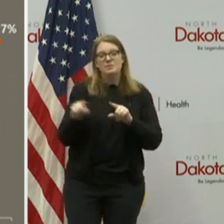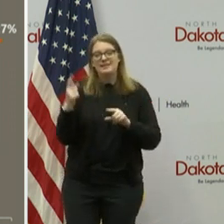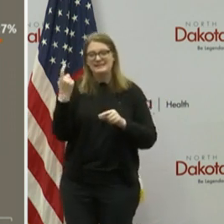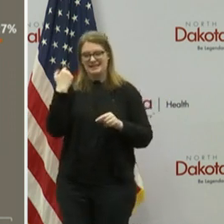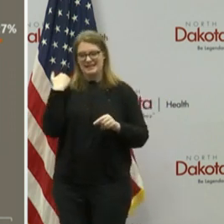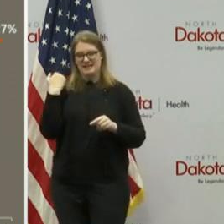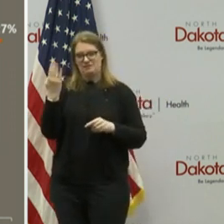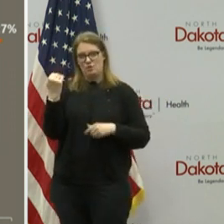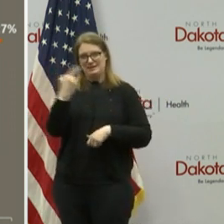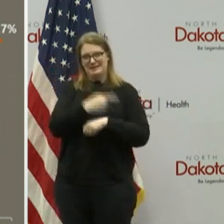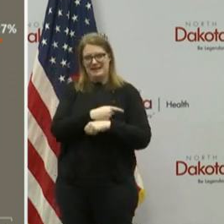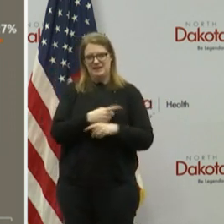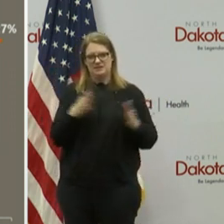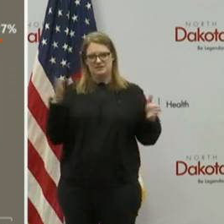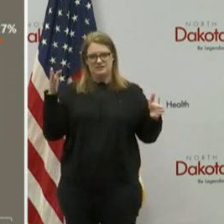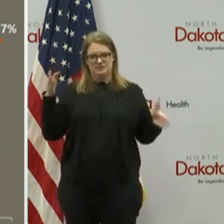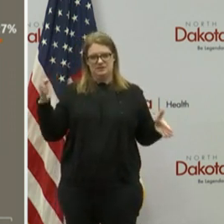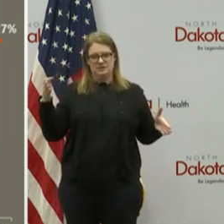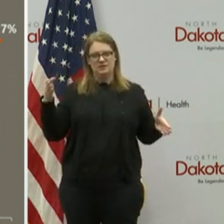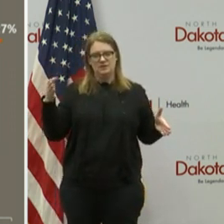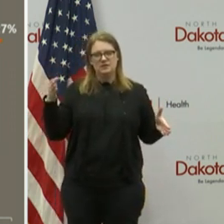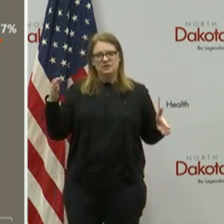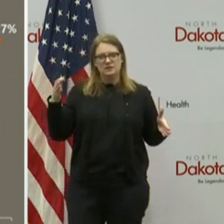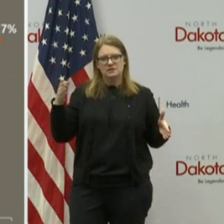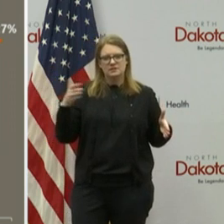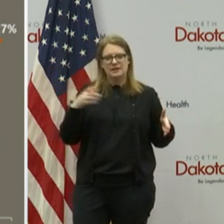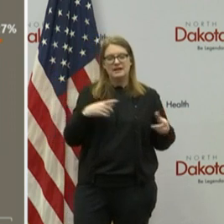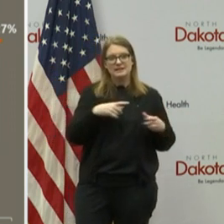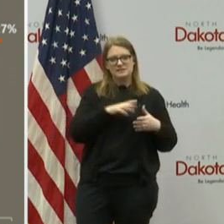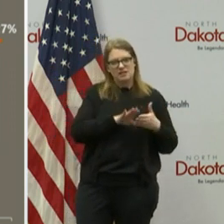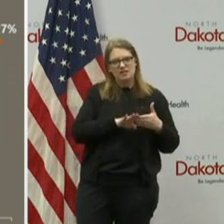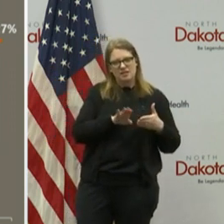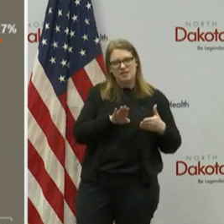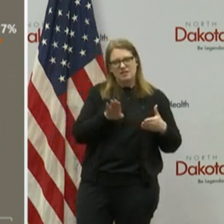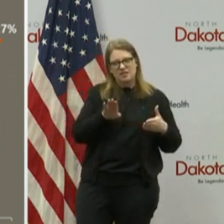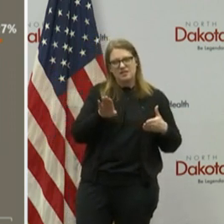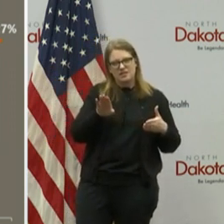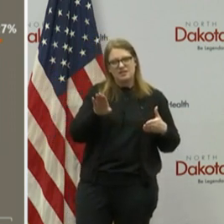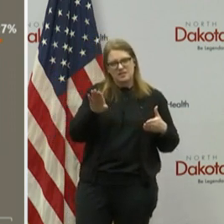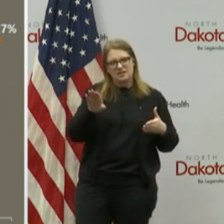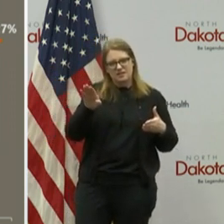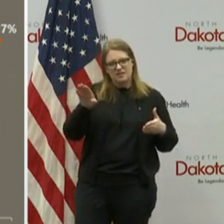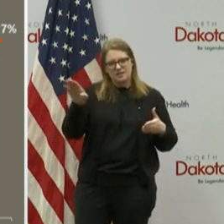THE POSITIVES IN THE LAST MOST RECENT 14 DAYS. WHEN WE LOOK AT THAT WE WERE REALLY MOVING IN THE WRONG